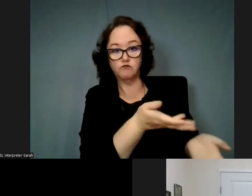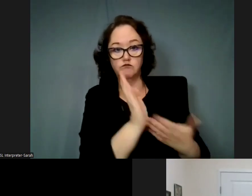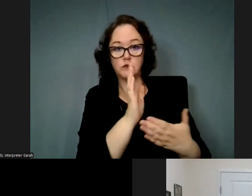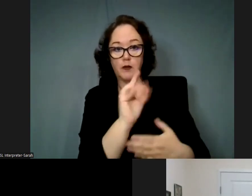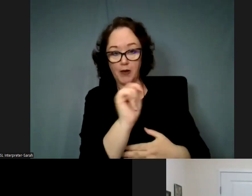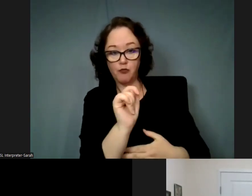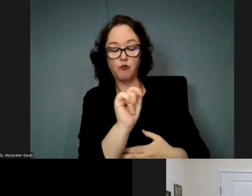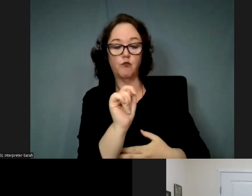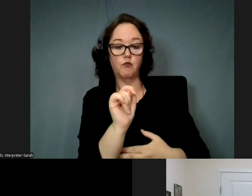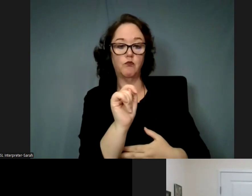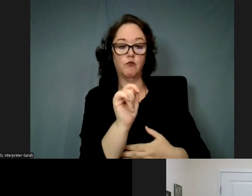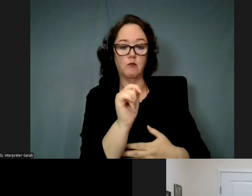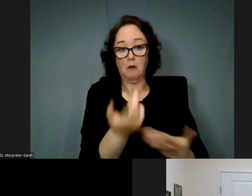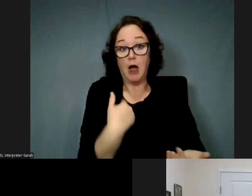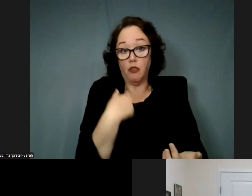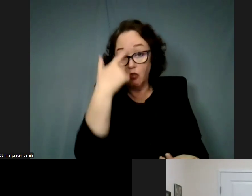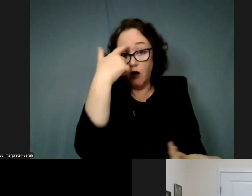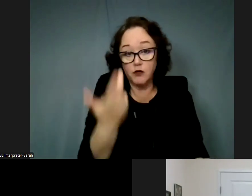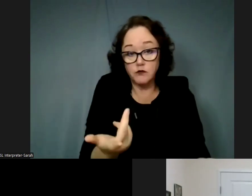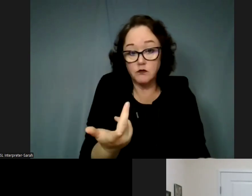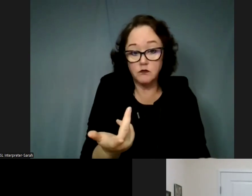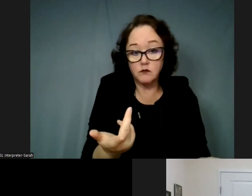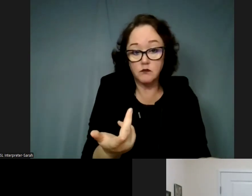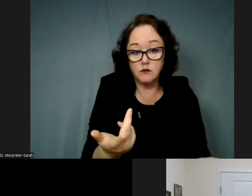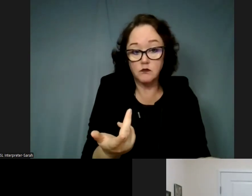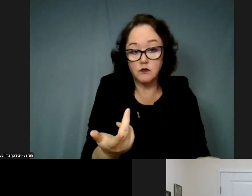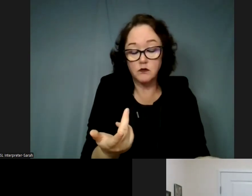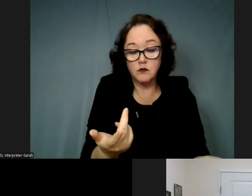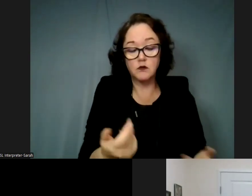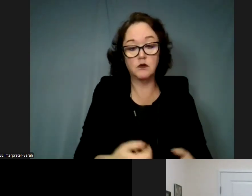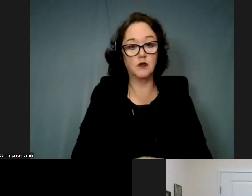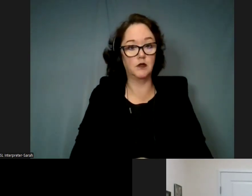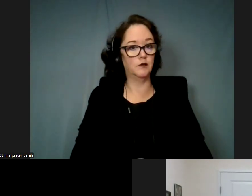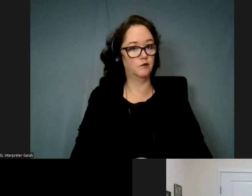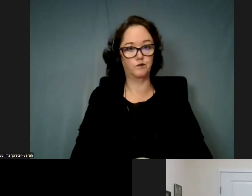own, you know, work and stuff. Oh boy, that is not what happens